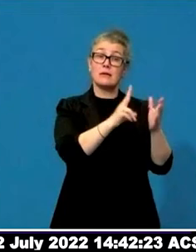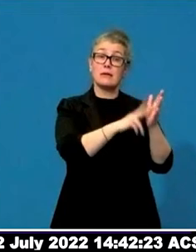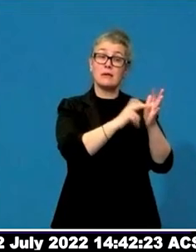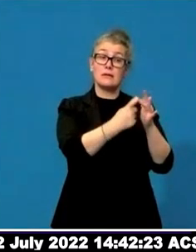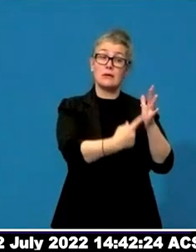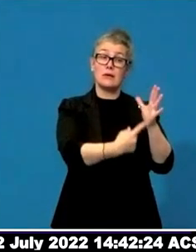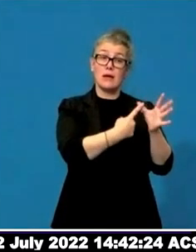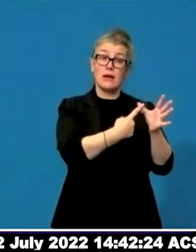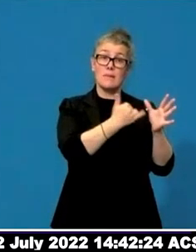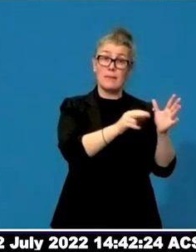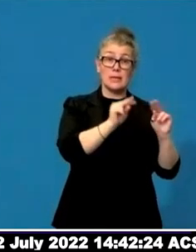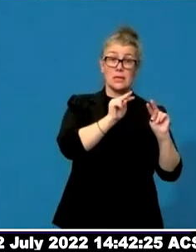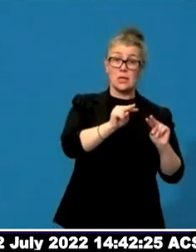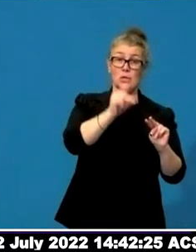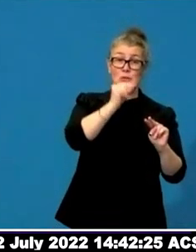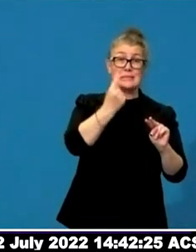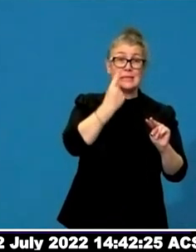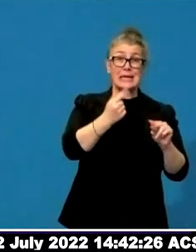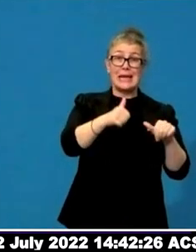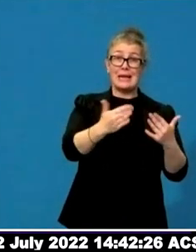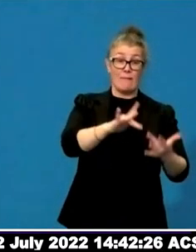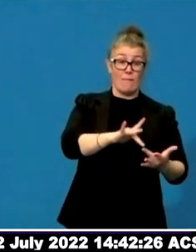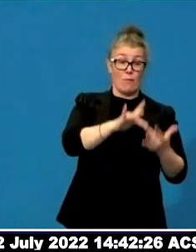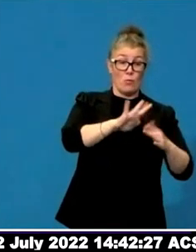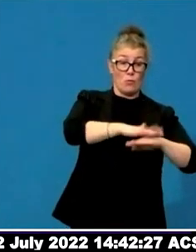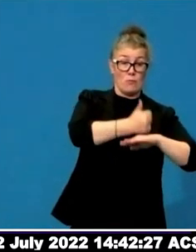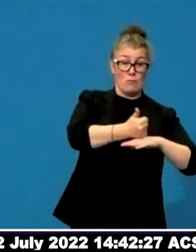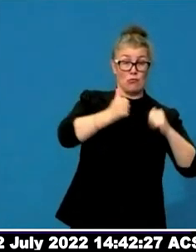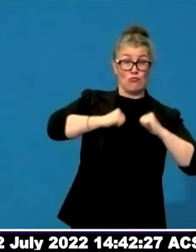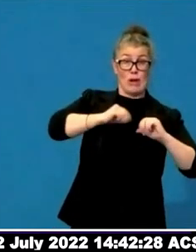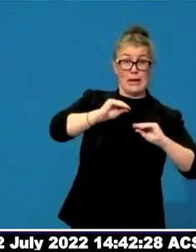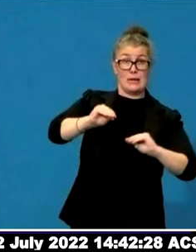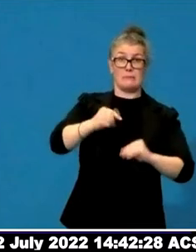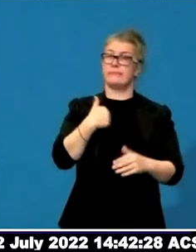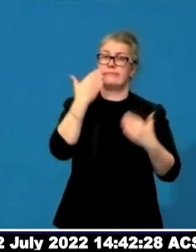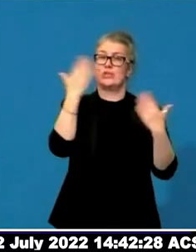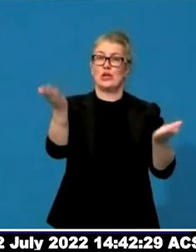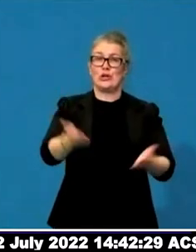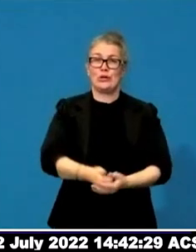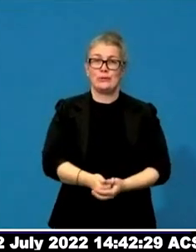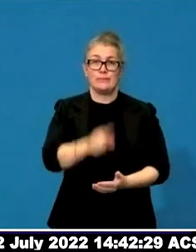could be provided by way of training and information? I have no idea. I couldn't answer that, sorry.